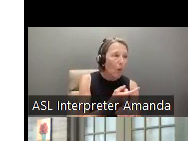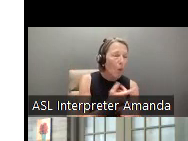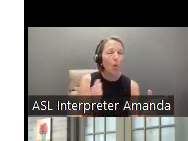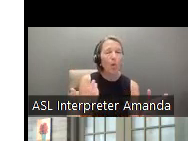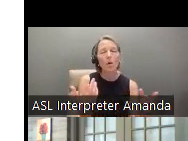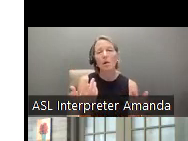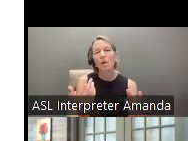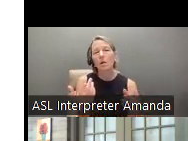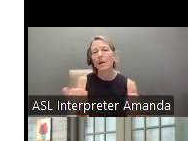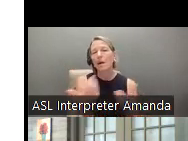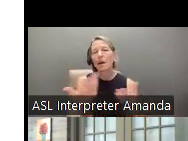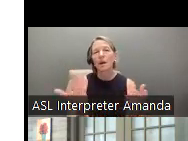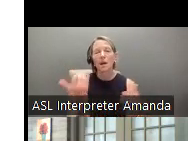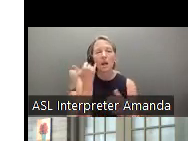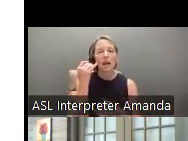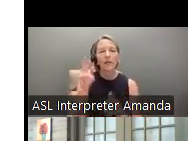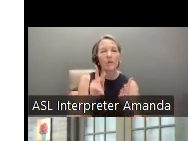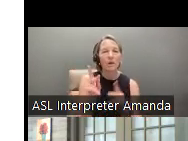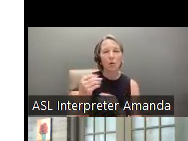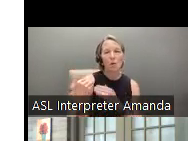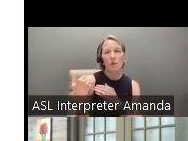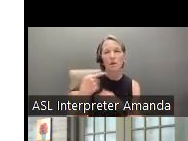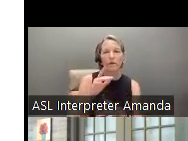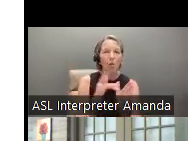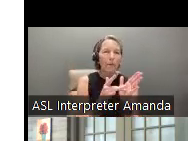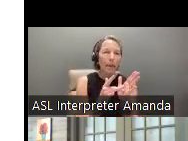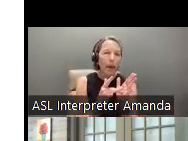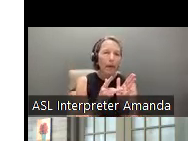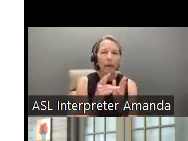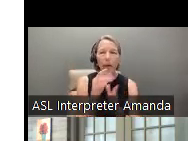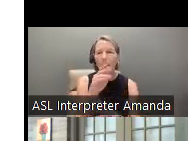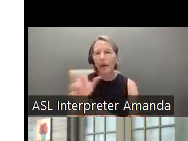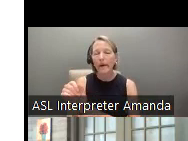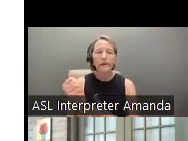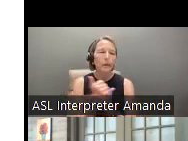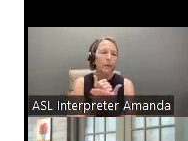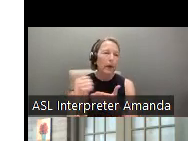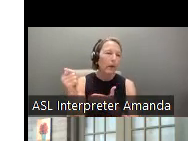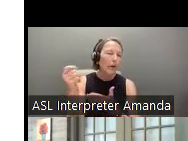um anything if the beneficiary is responsible for medical bills if they have any credit cards um